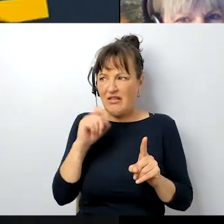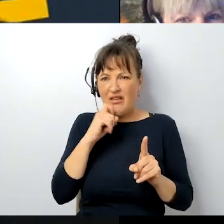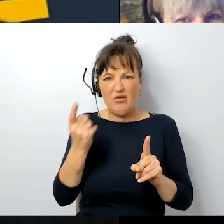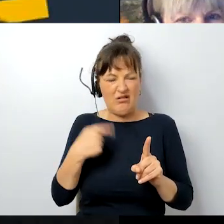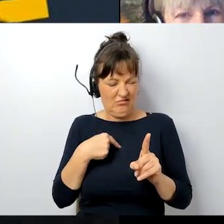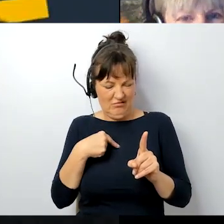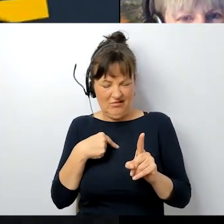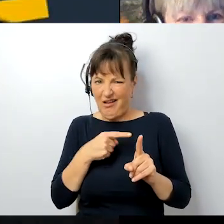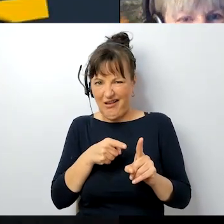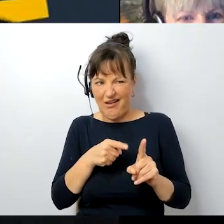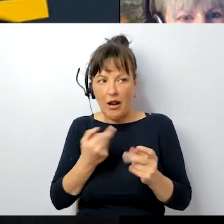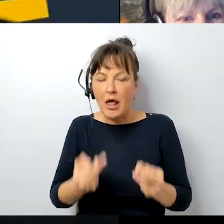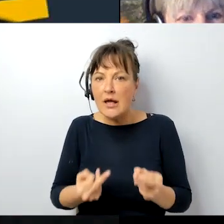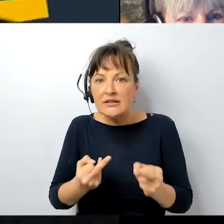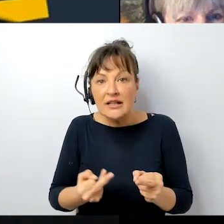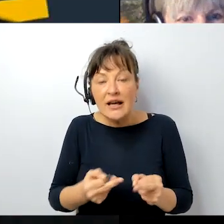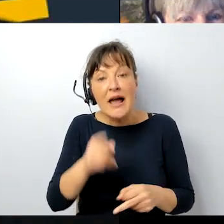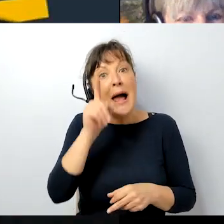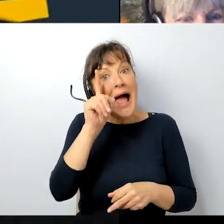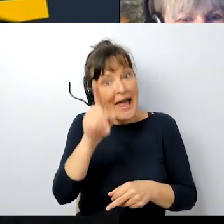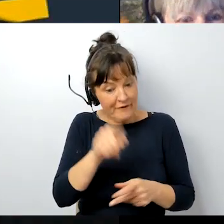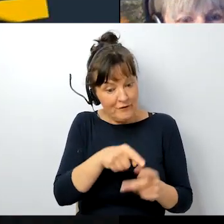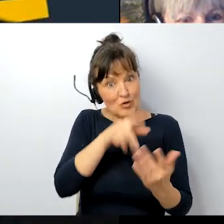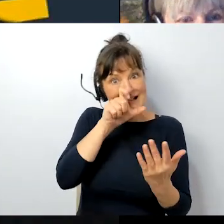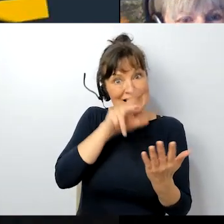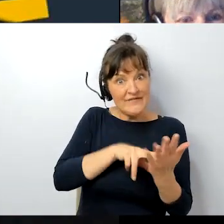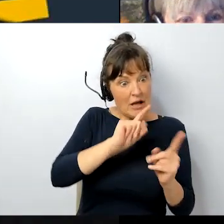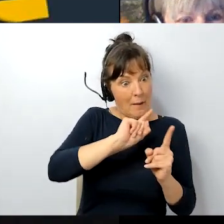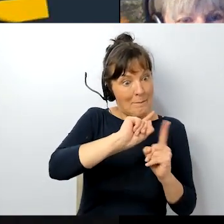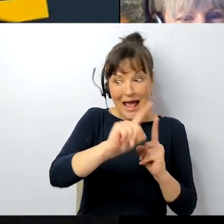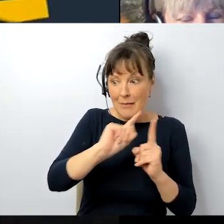all five. If you're complete, if you change your opposite well I'm interested in this because of